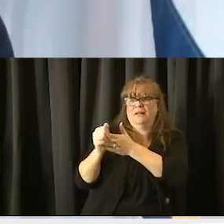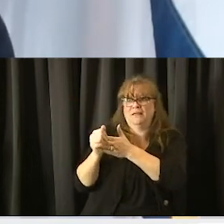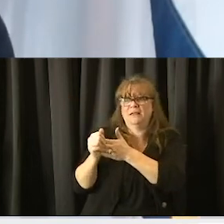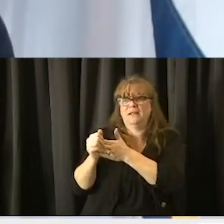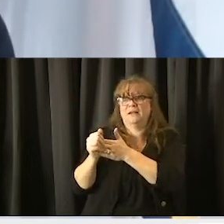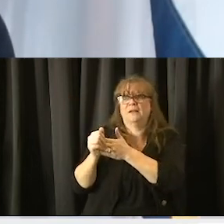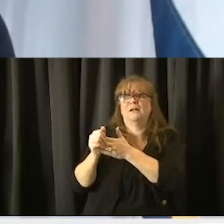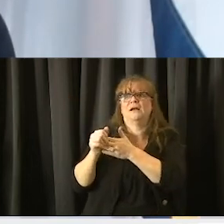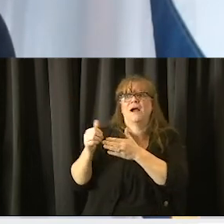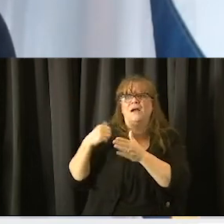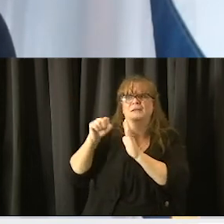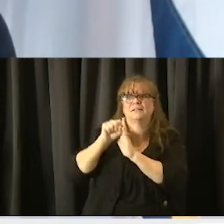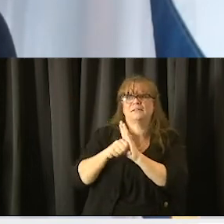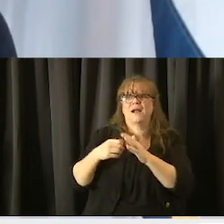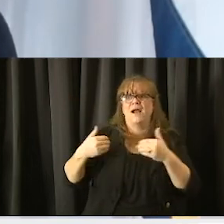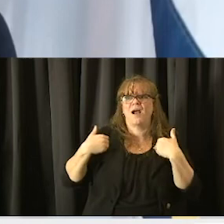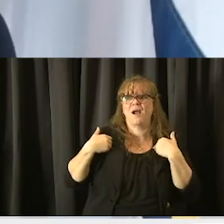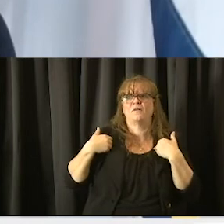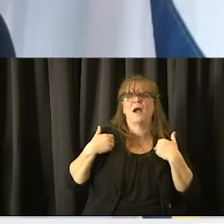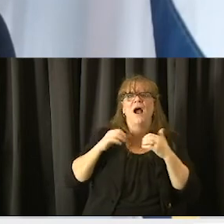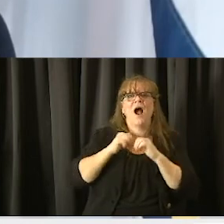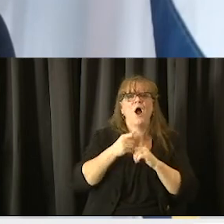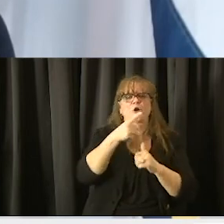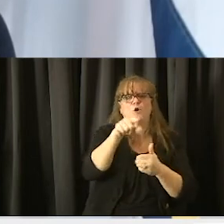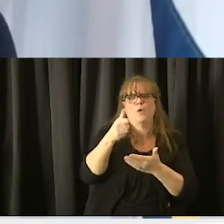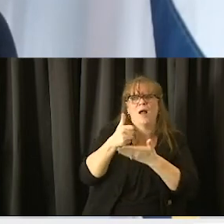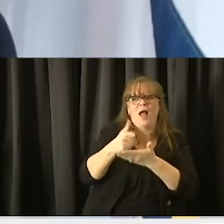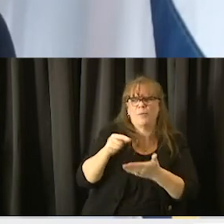obviously that's a clear threat public health employees have faced threats throughout this